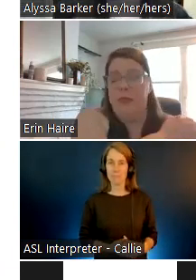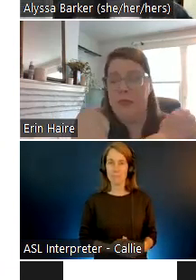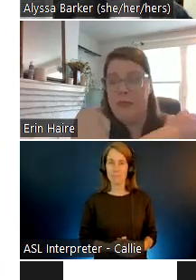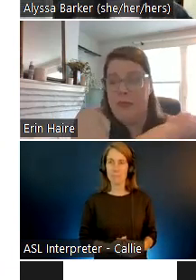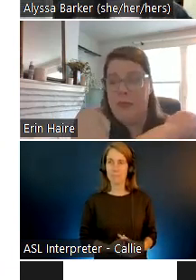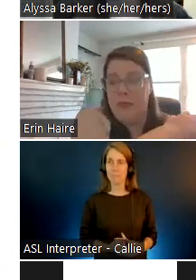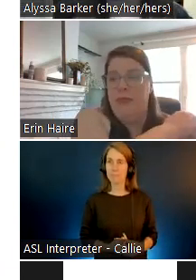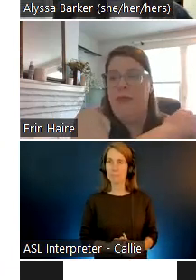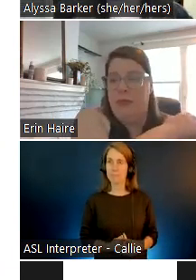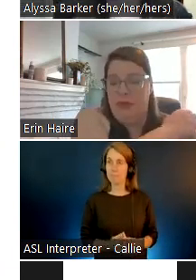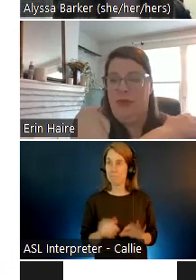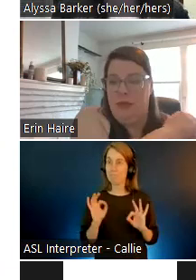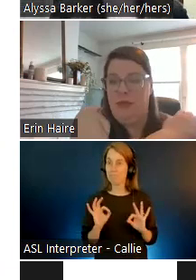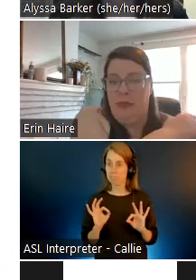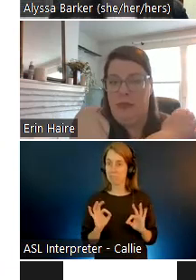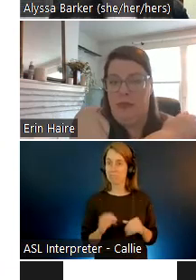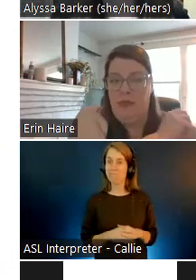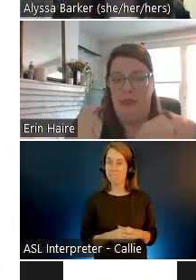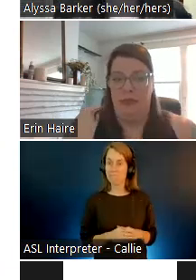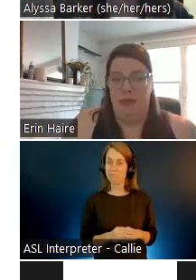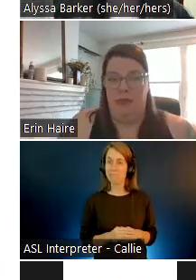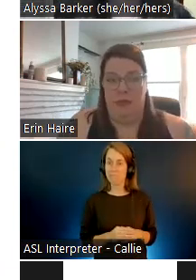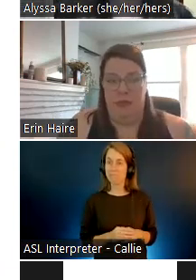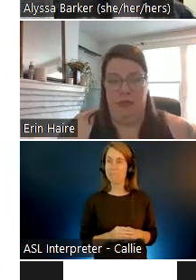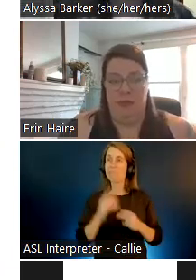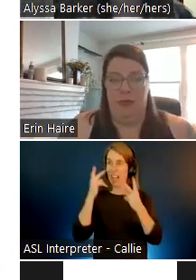all right see some accommodations